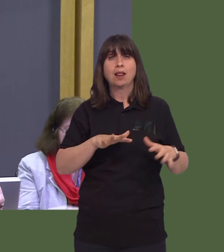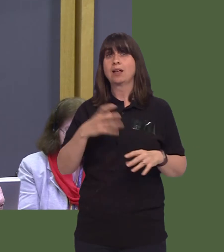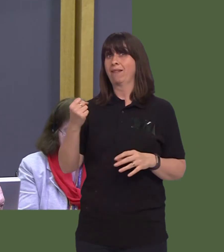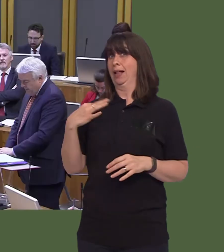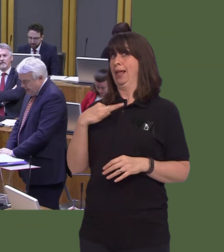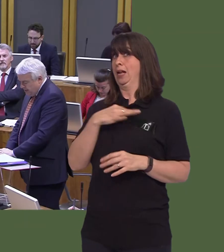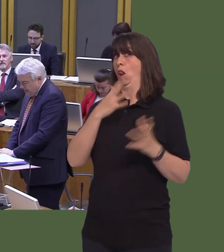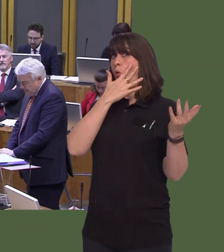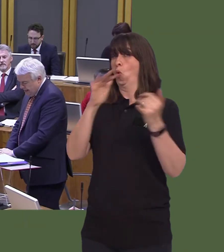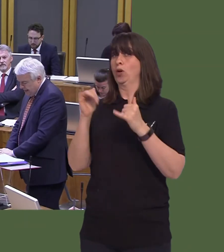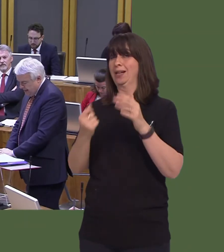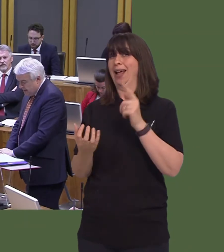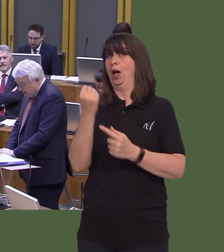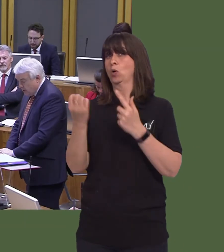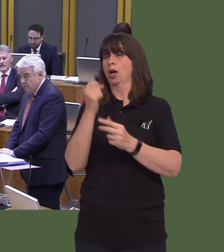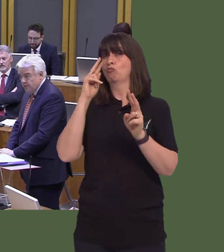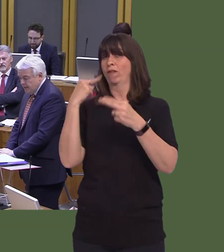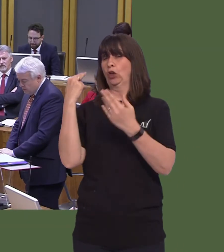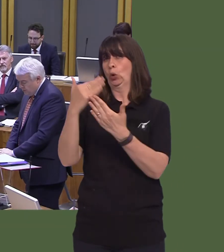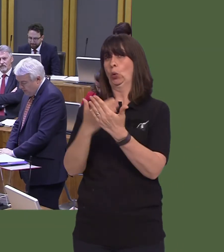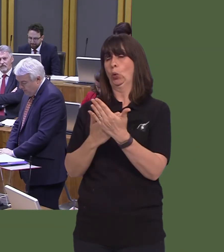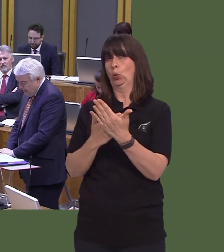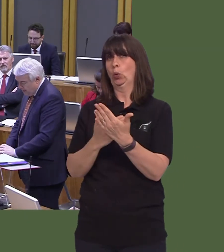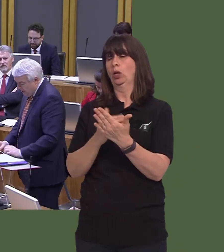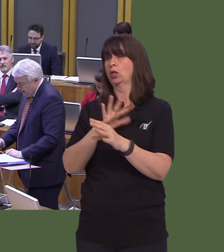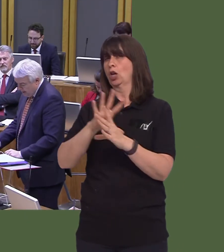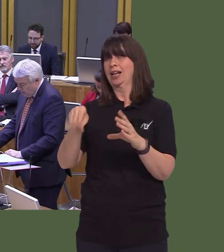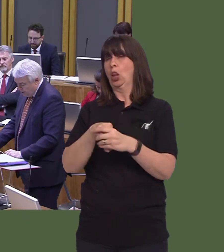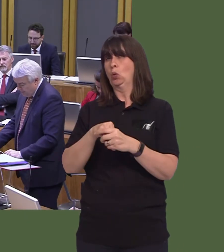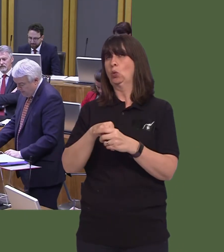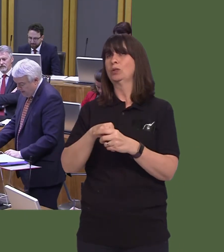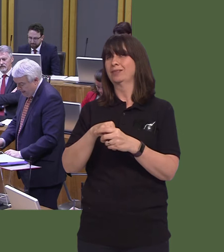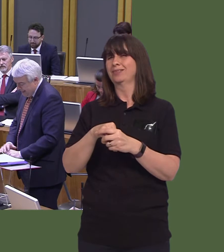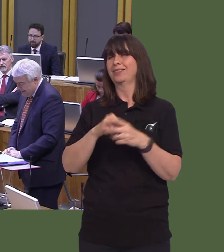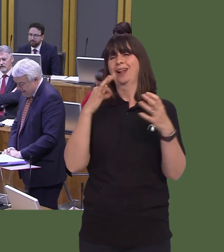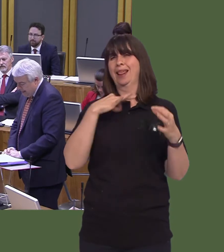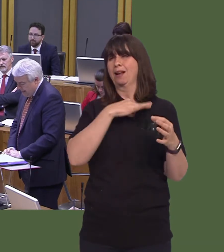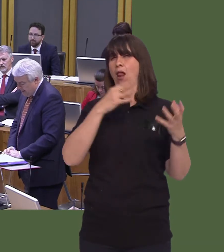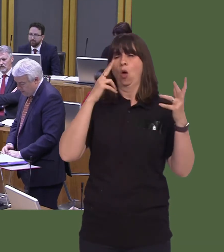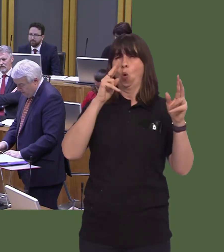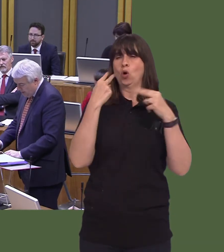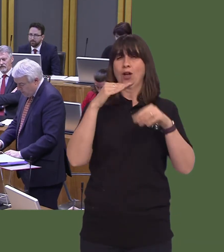review programme for the NHS doesn't include provisionóthat's trueófor a national clinical audit of ovarian cancer services.